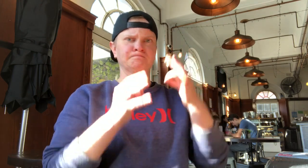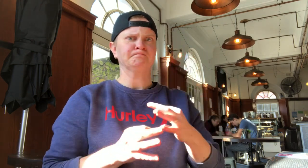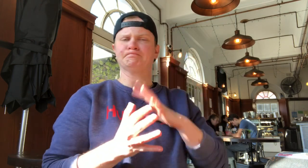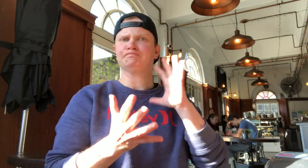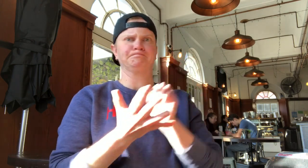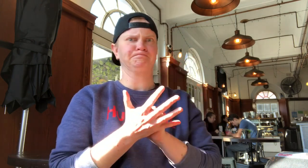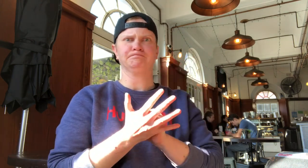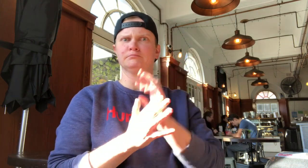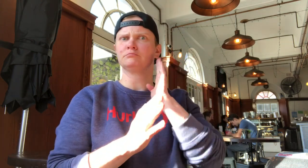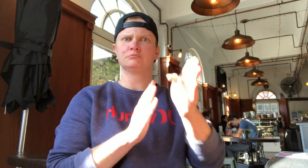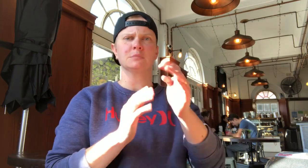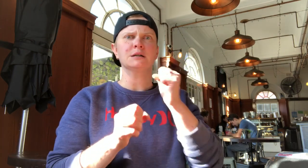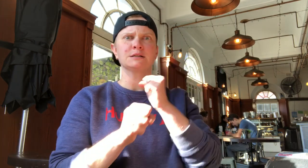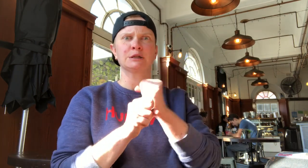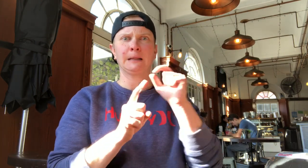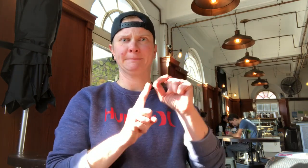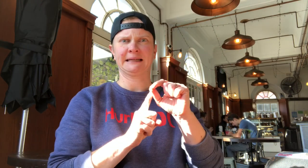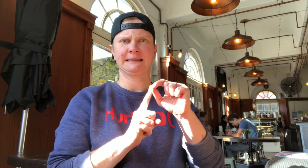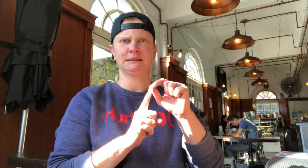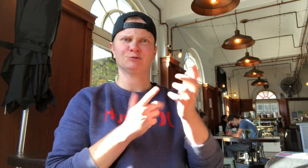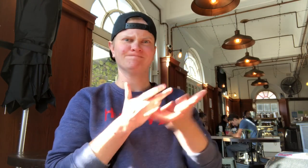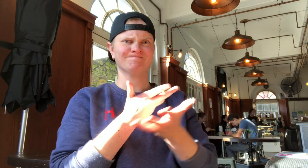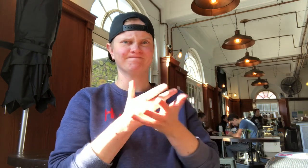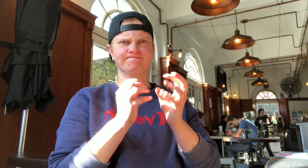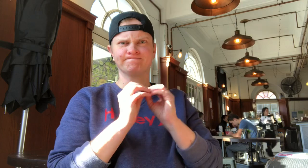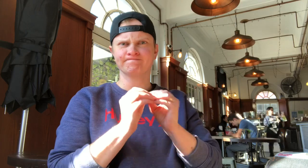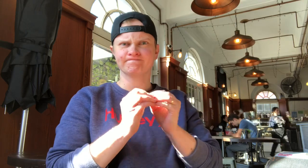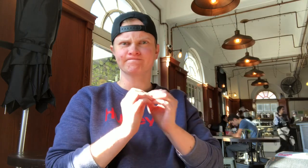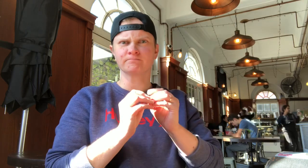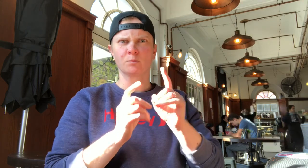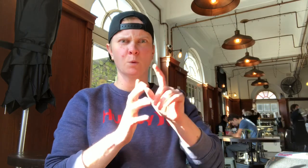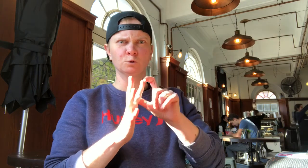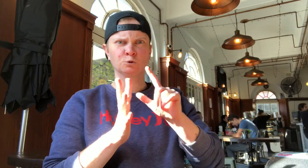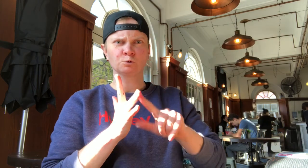to book in my GP appointment immediately to discuss and sort out what to do next